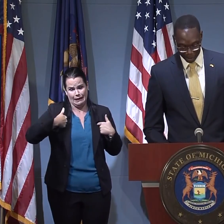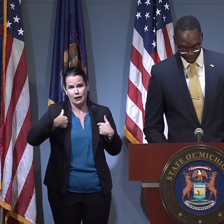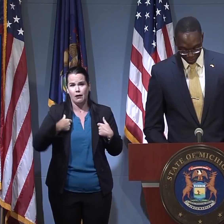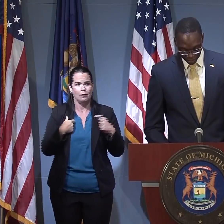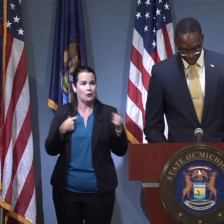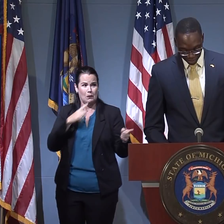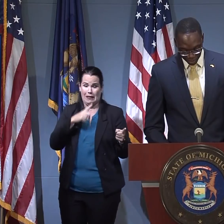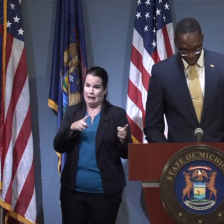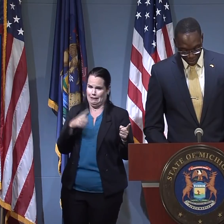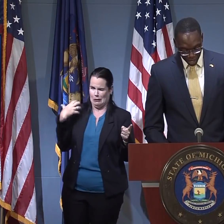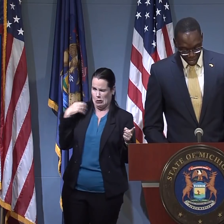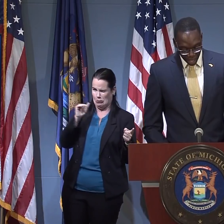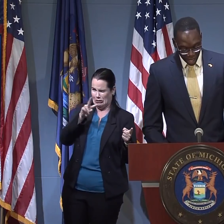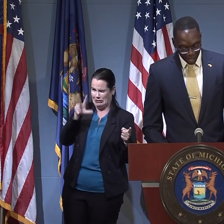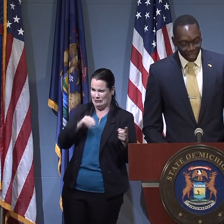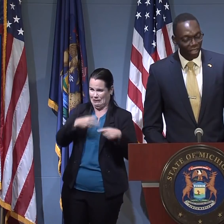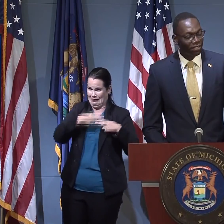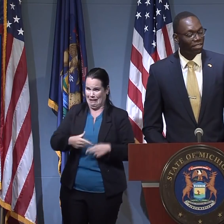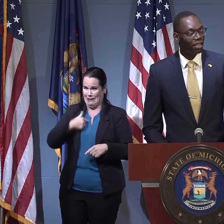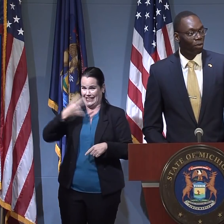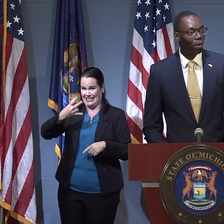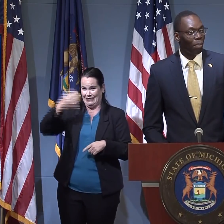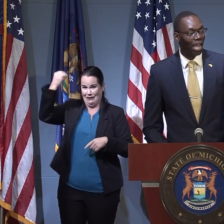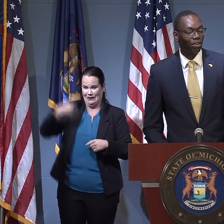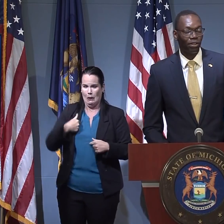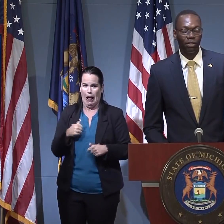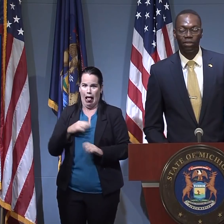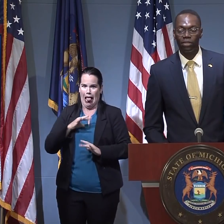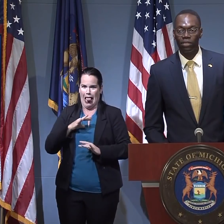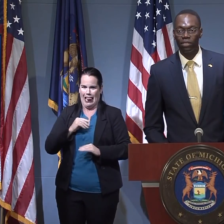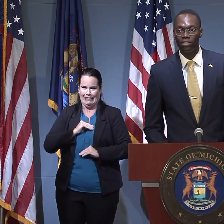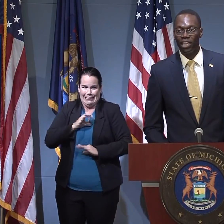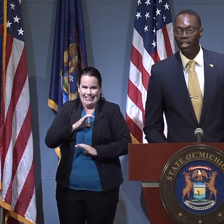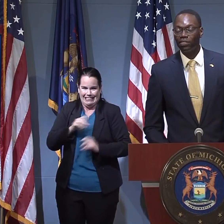6'8" EVEN THOUGH COACHES HAVE TOLD ME I AM 7 FEET WHICH I WILL FEEL GREAT ABOUT FOR A REALLY